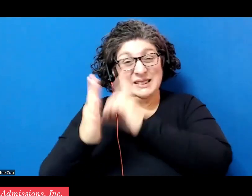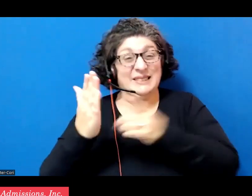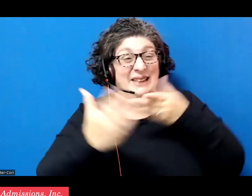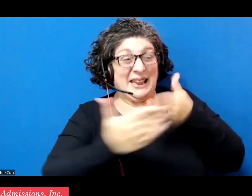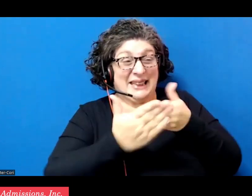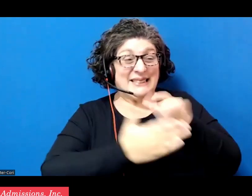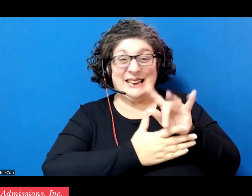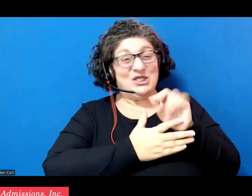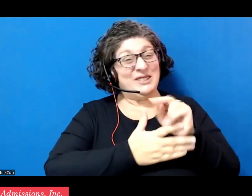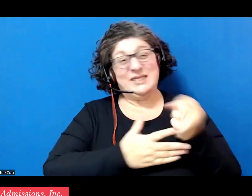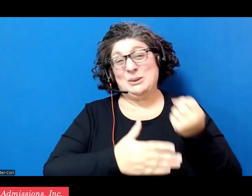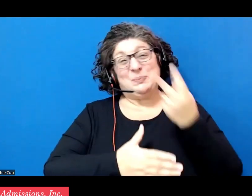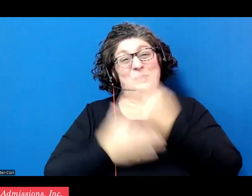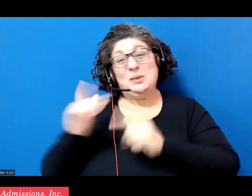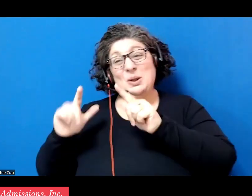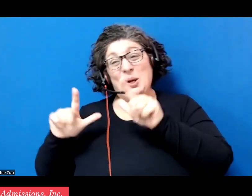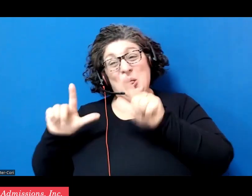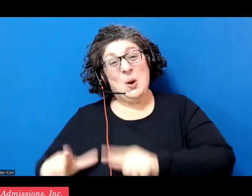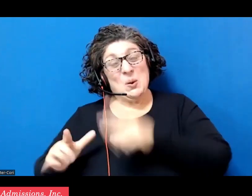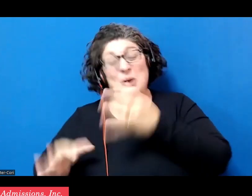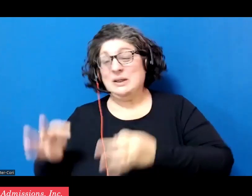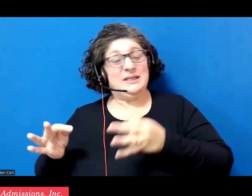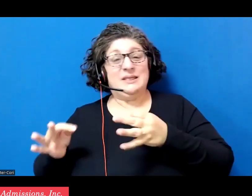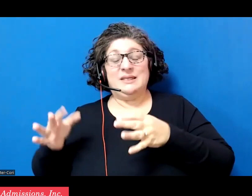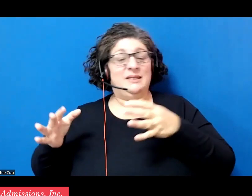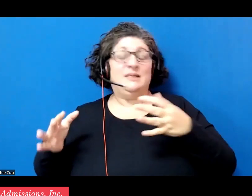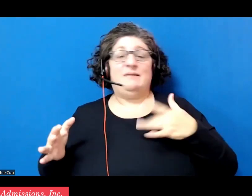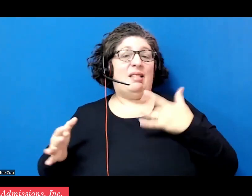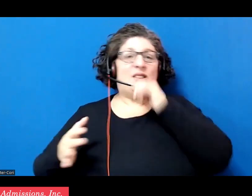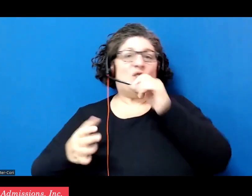And both lower courts found that Harvard didn't discriminate.